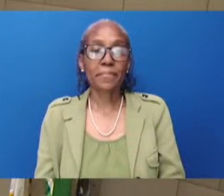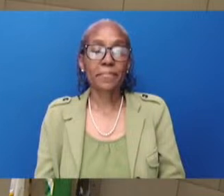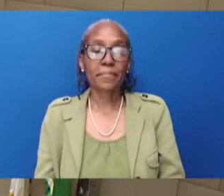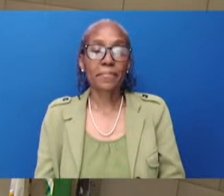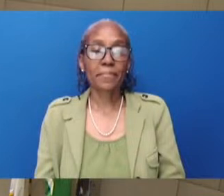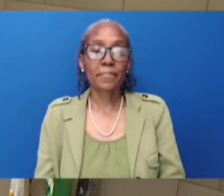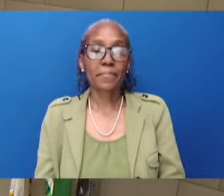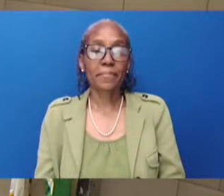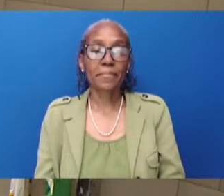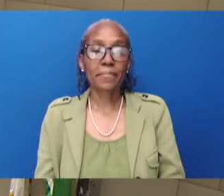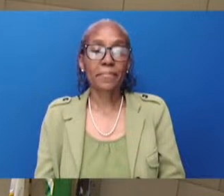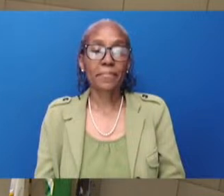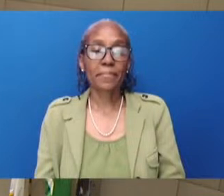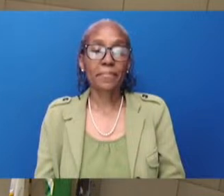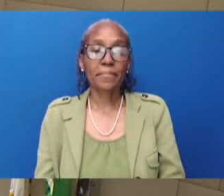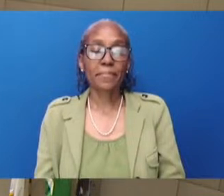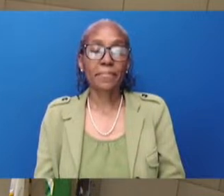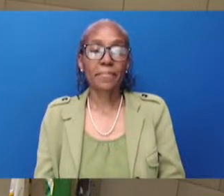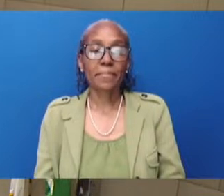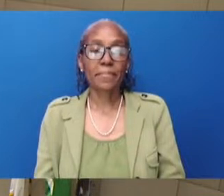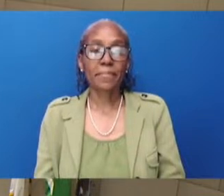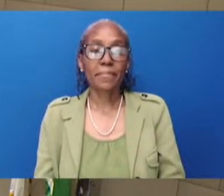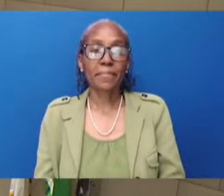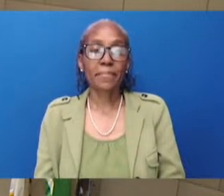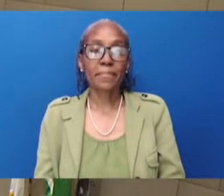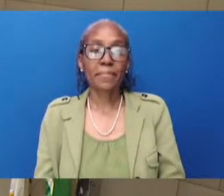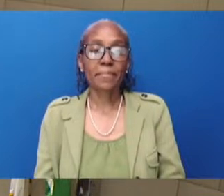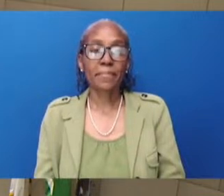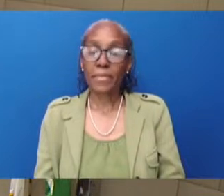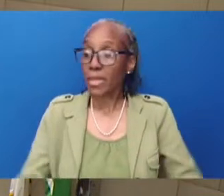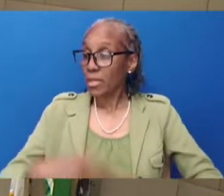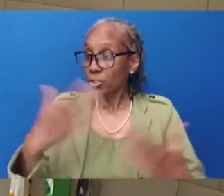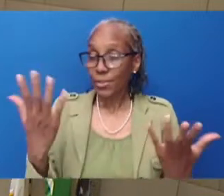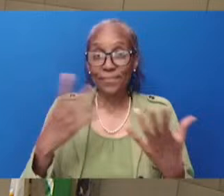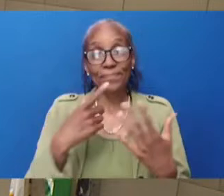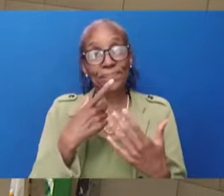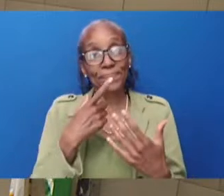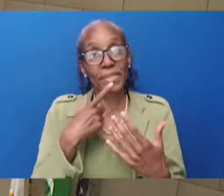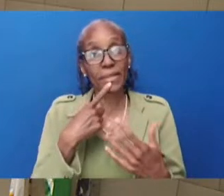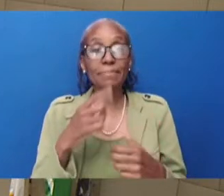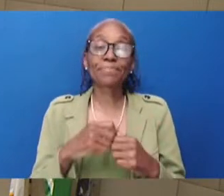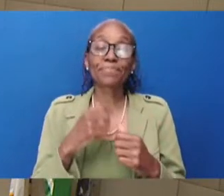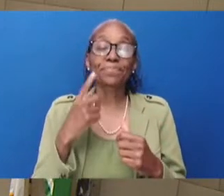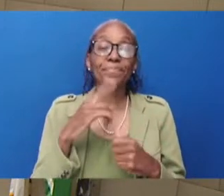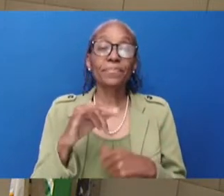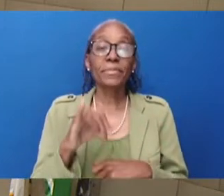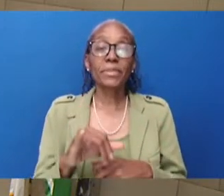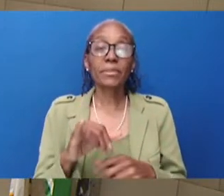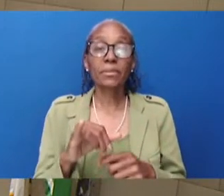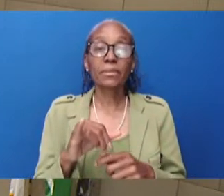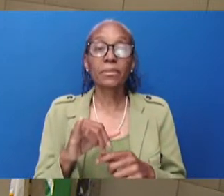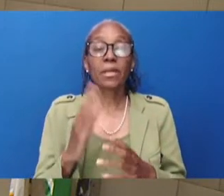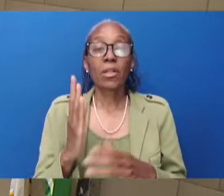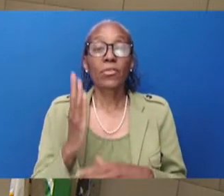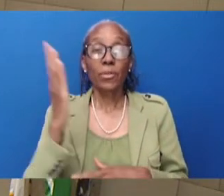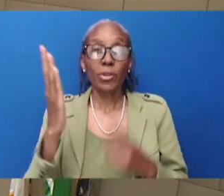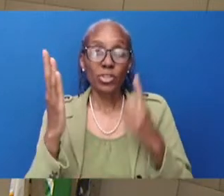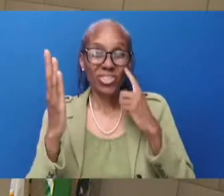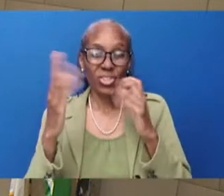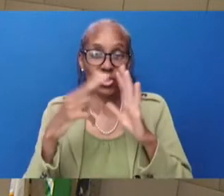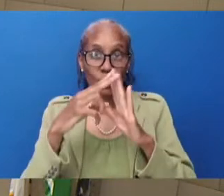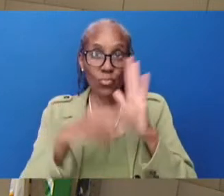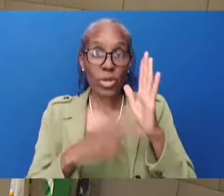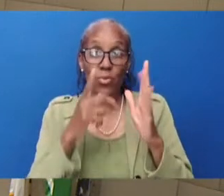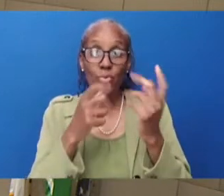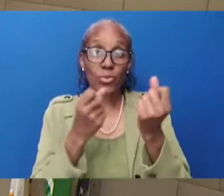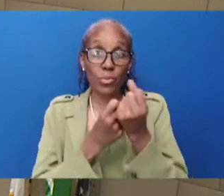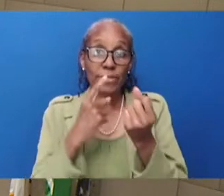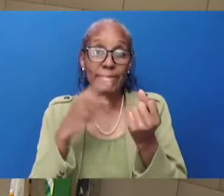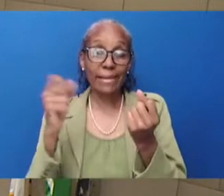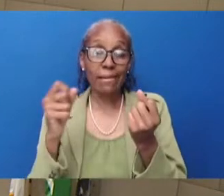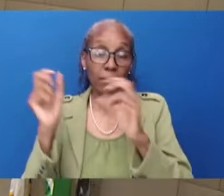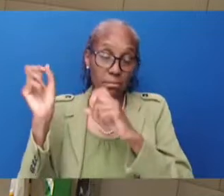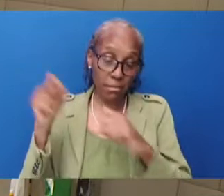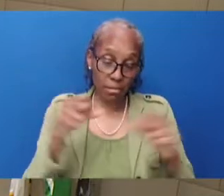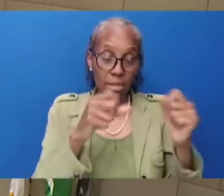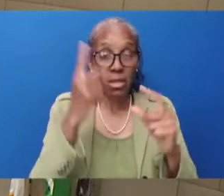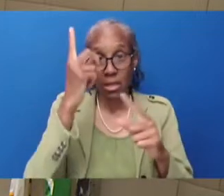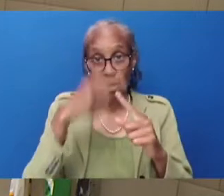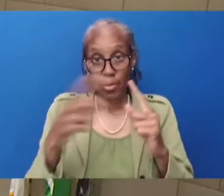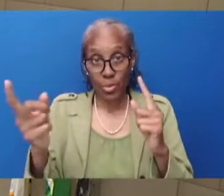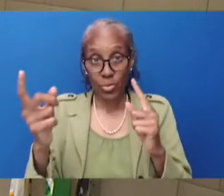I JUST WANTED TO CLARIFY THAT.